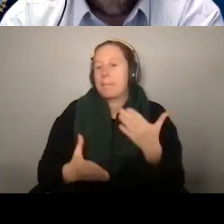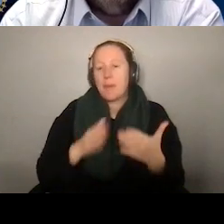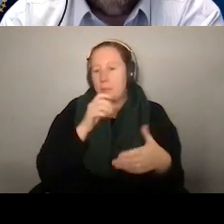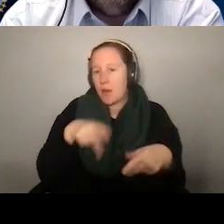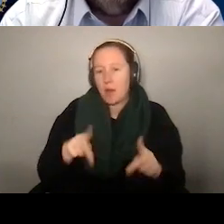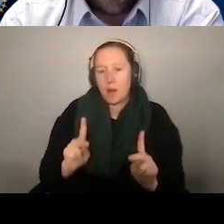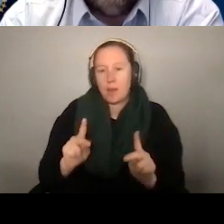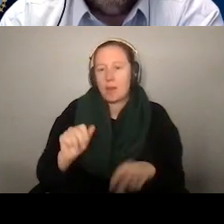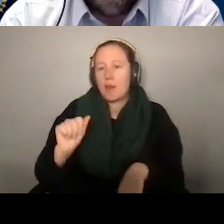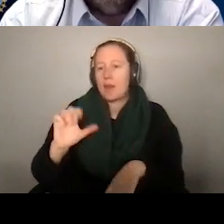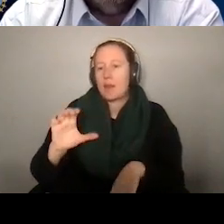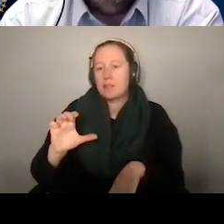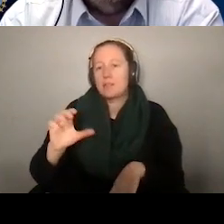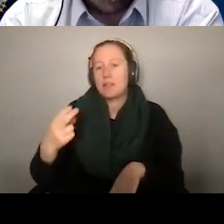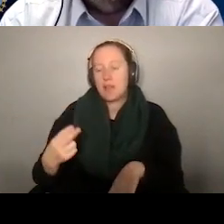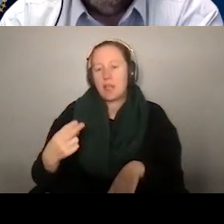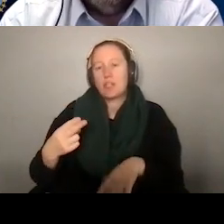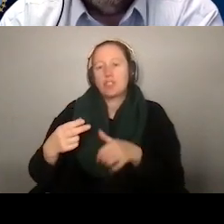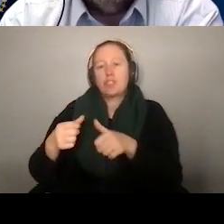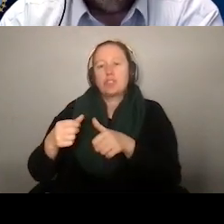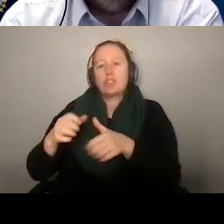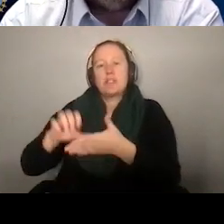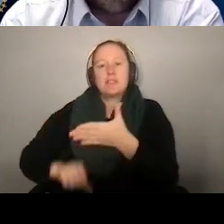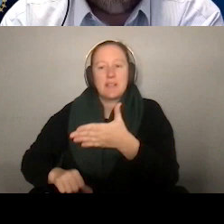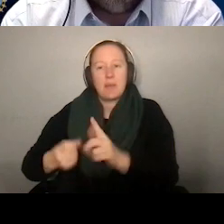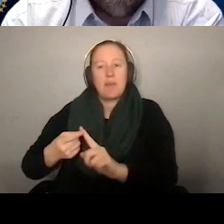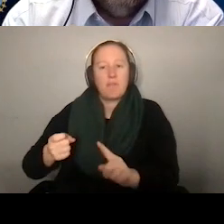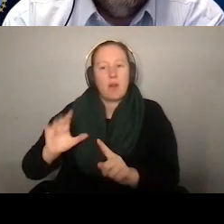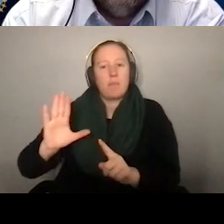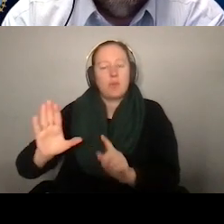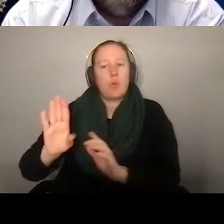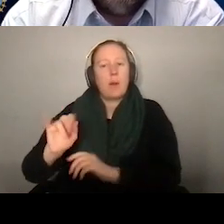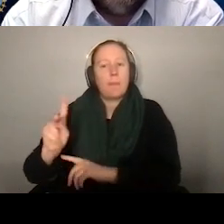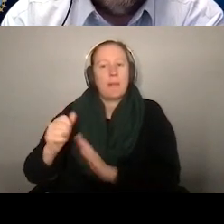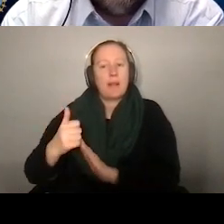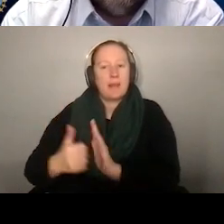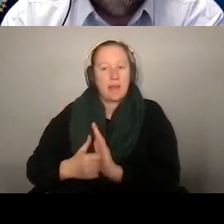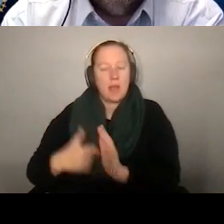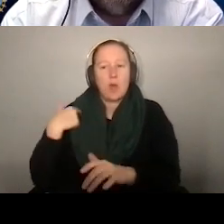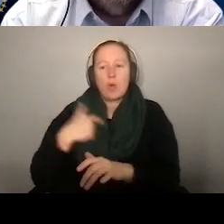ACH debit into your central bank account. We have been collaborating with